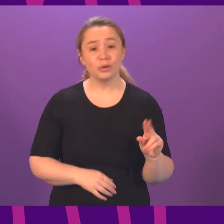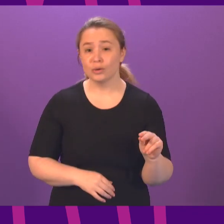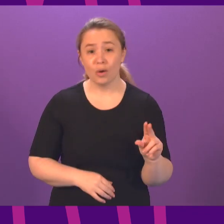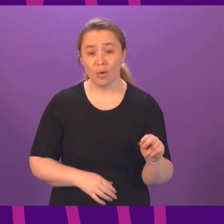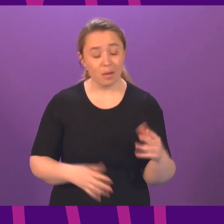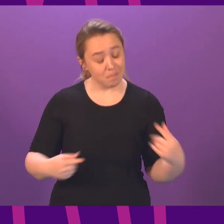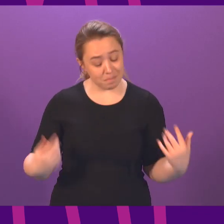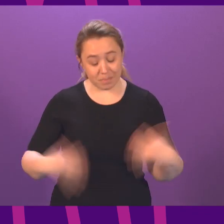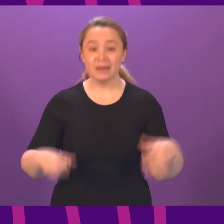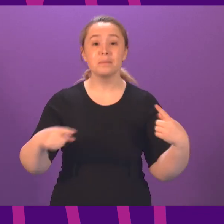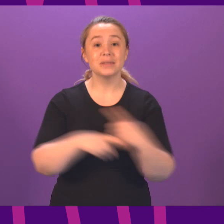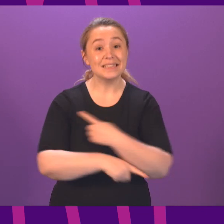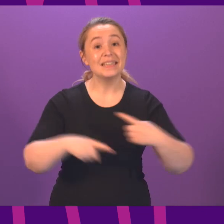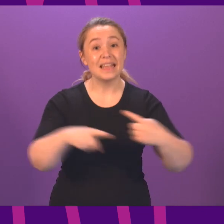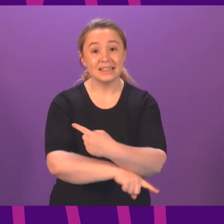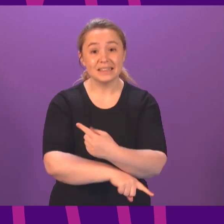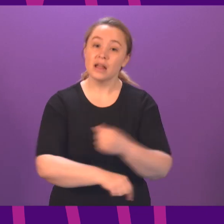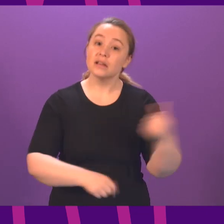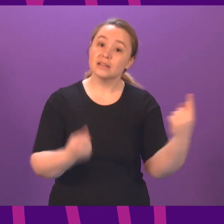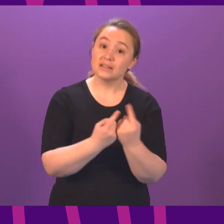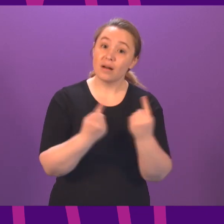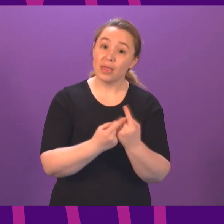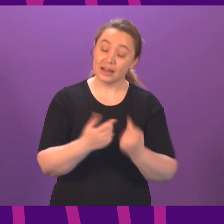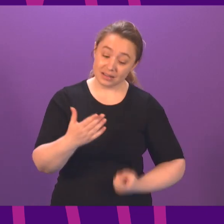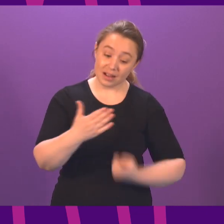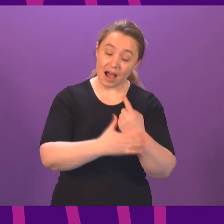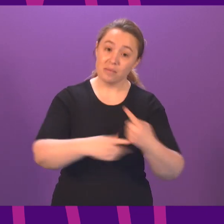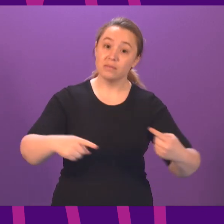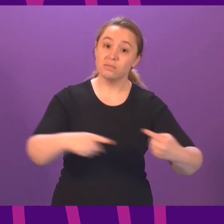made mistakes and done things that, had we had the knowledge that we have now, we would